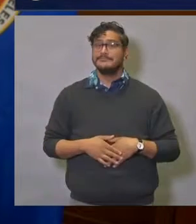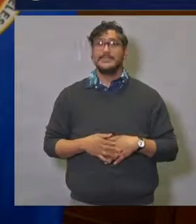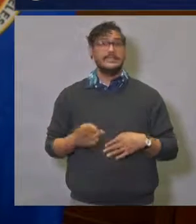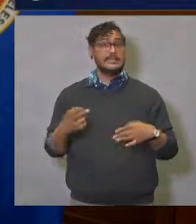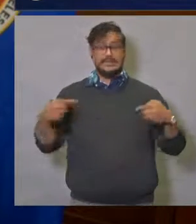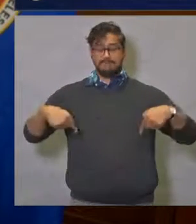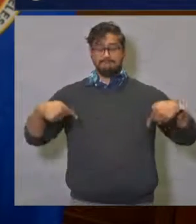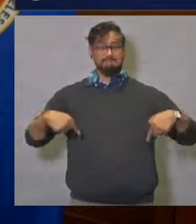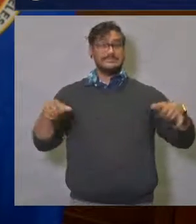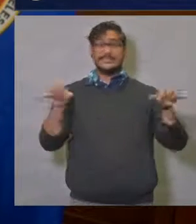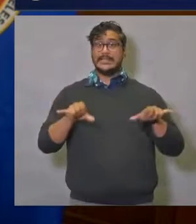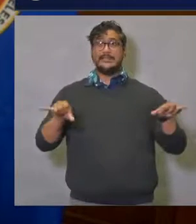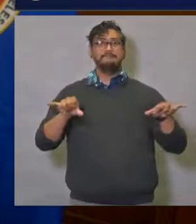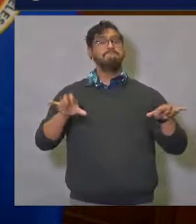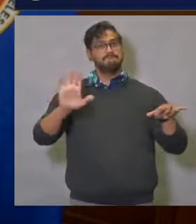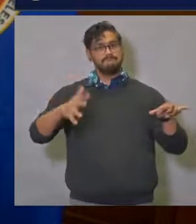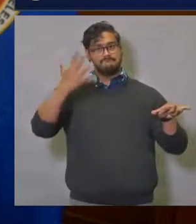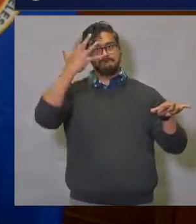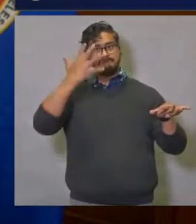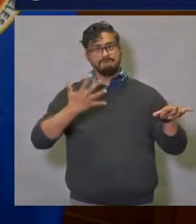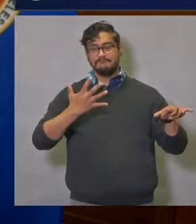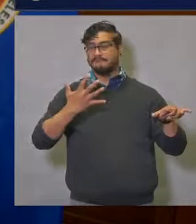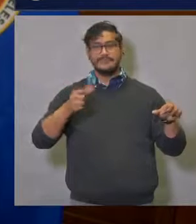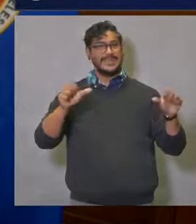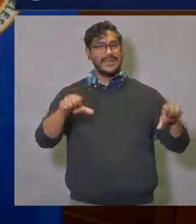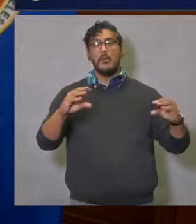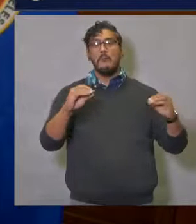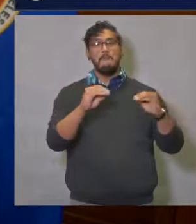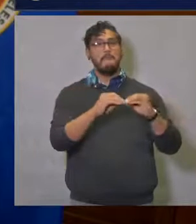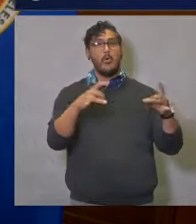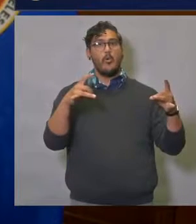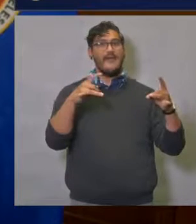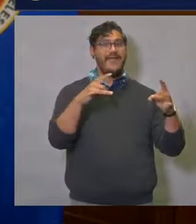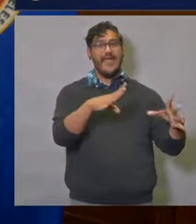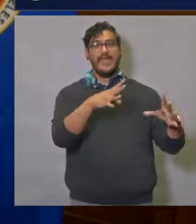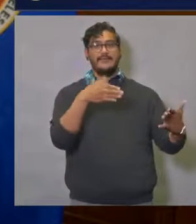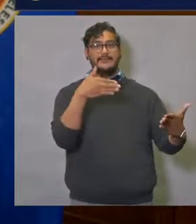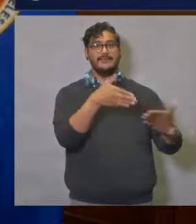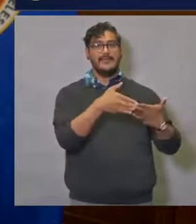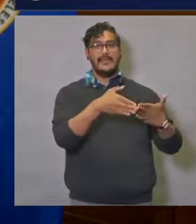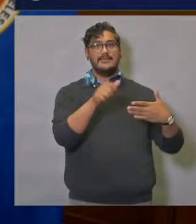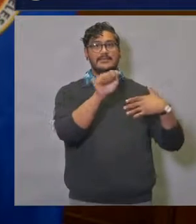BEFORE DURING THE PANDEMIC,